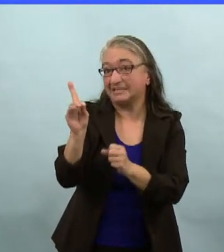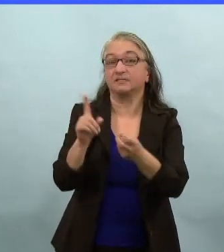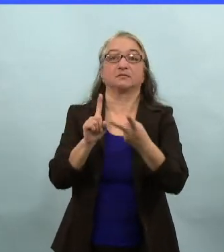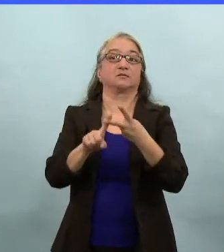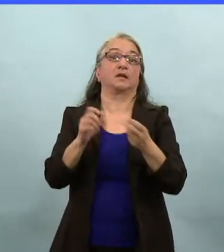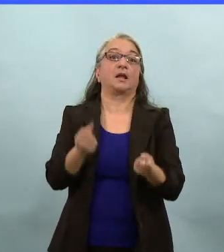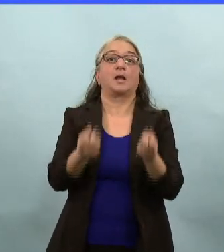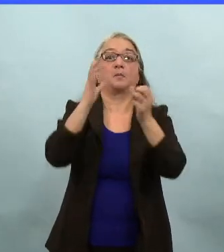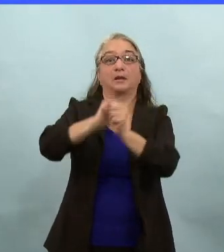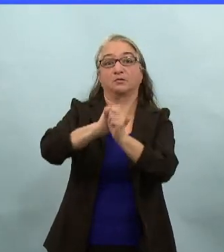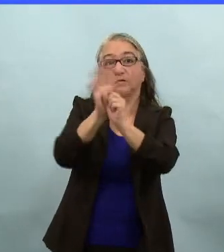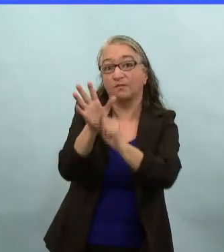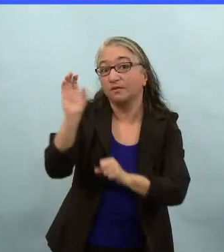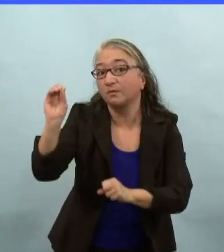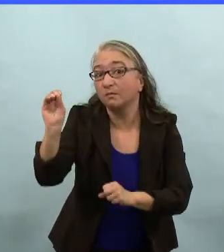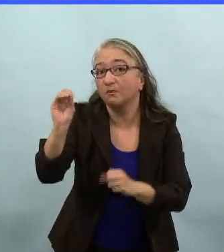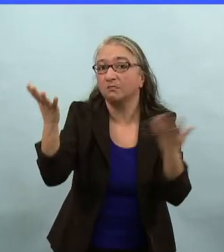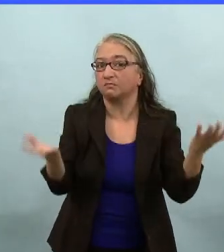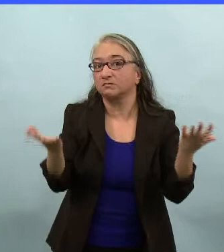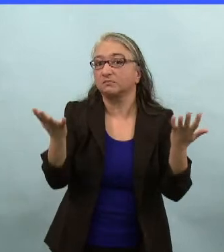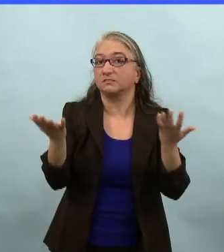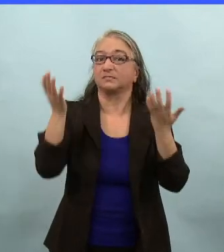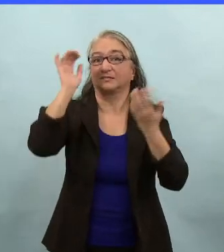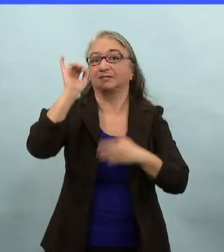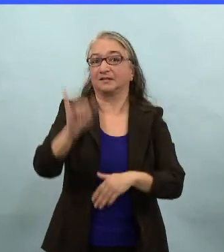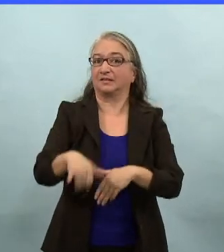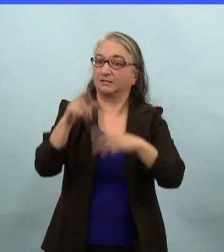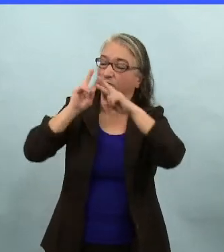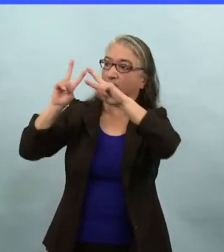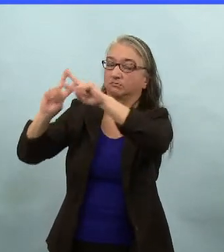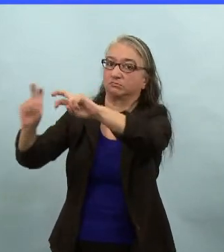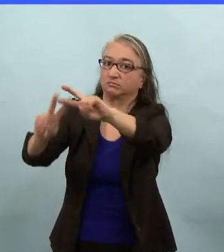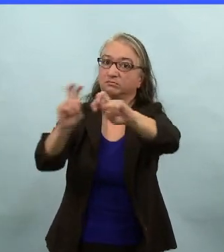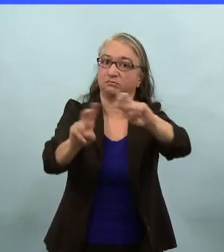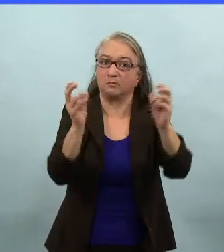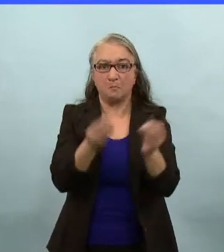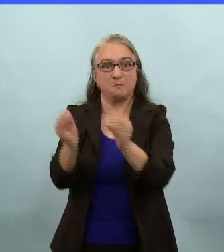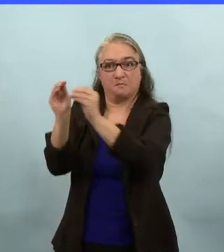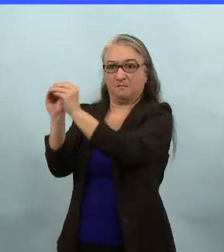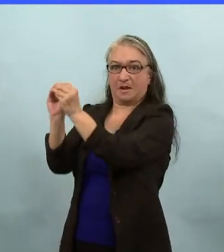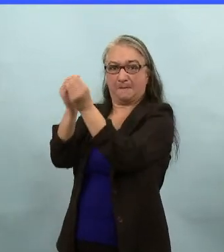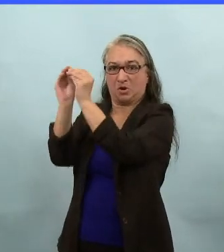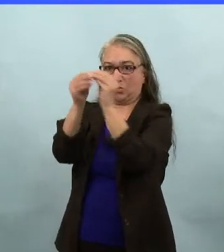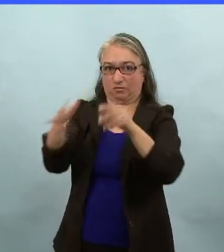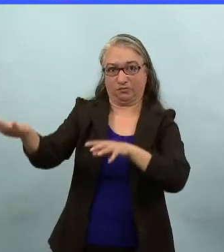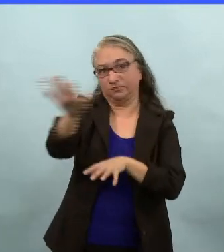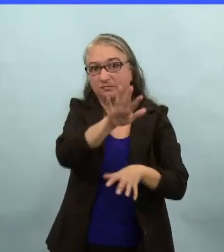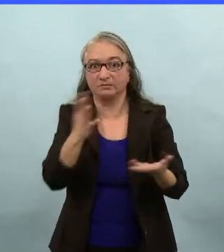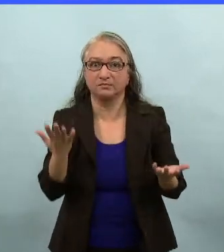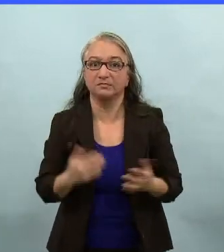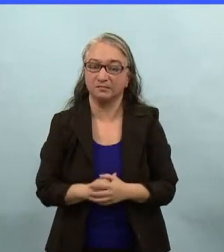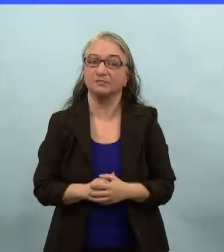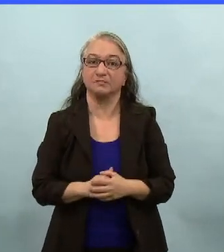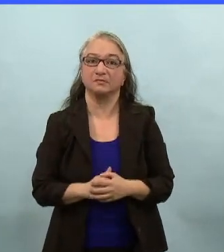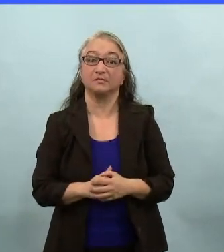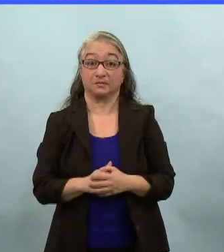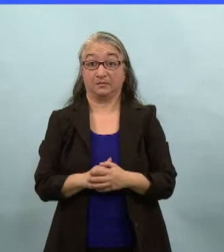as as i mentioned in my comments are presenting to hospital for other reasons but tested positive